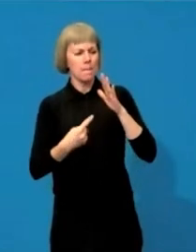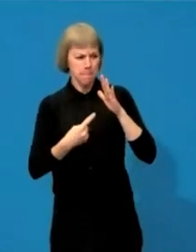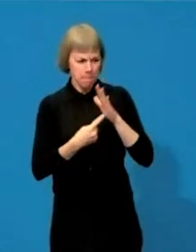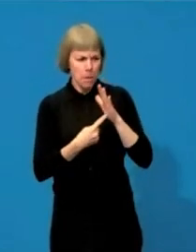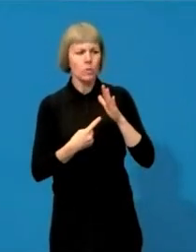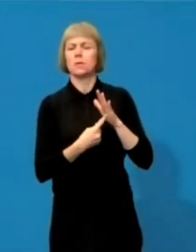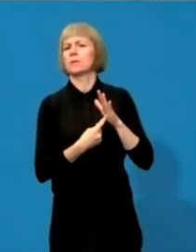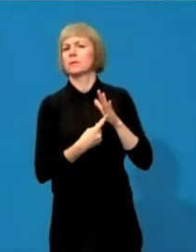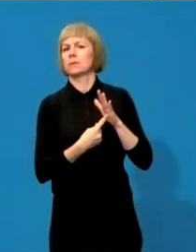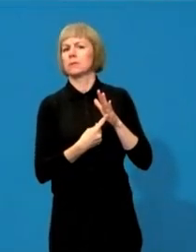and other people in the Valley?